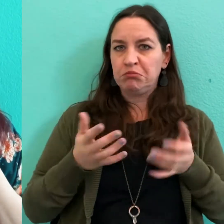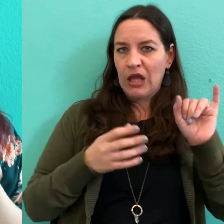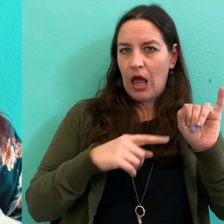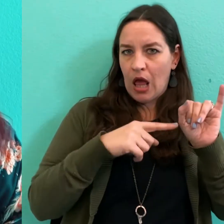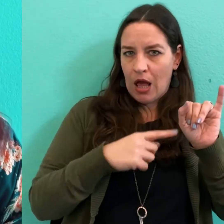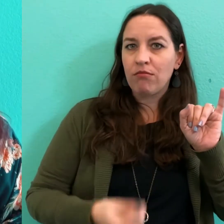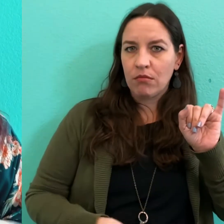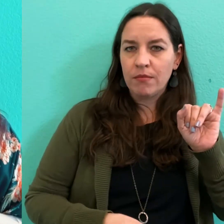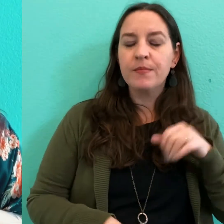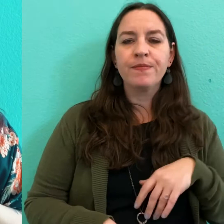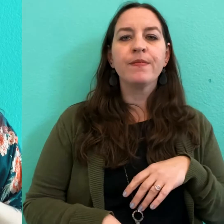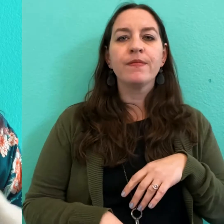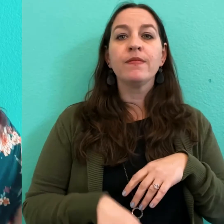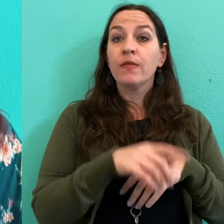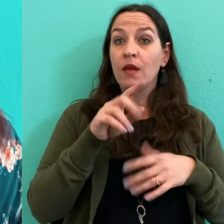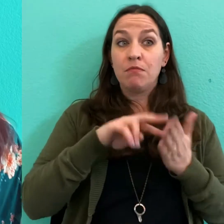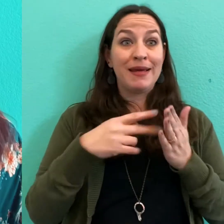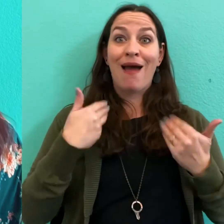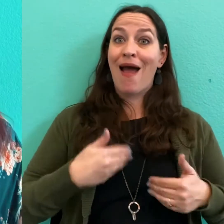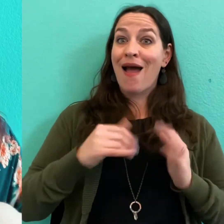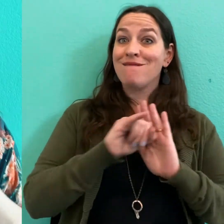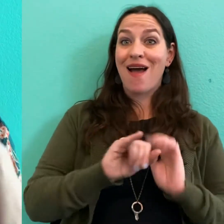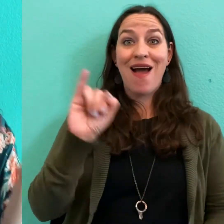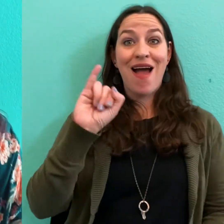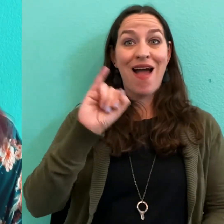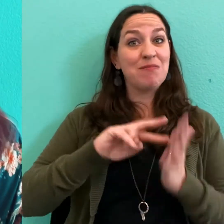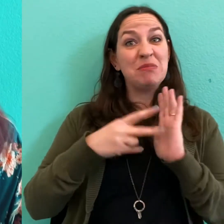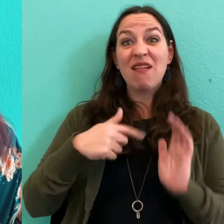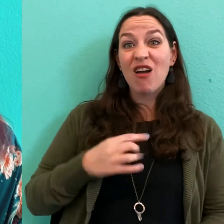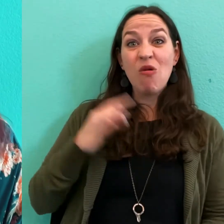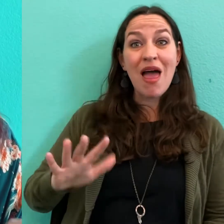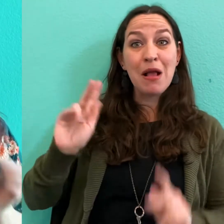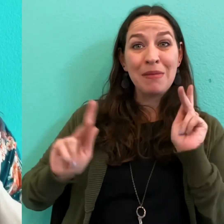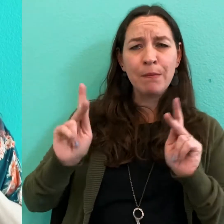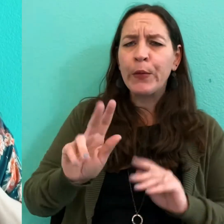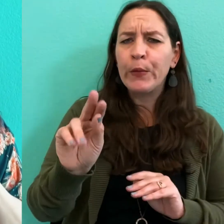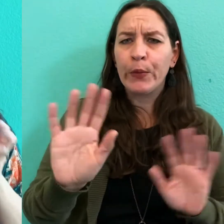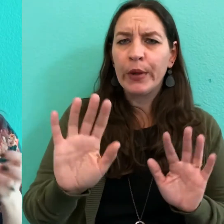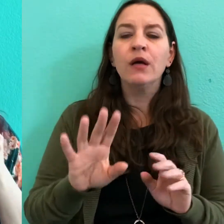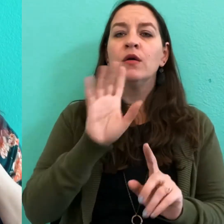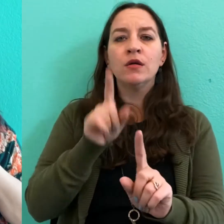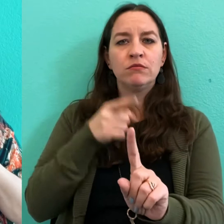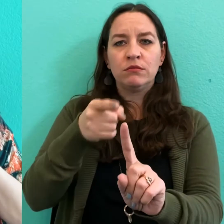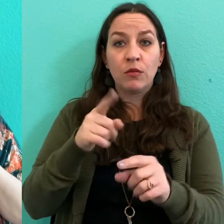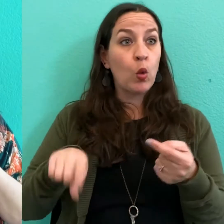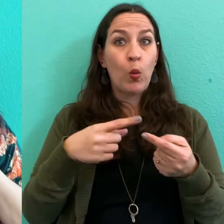That doesn't mean that you don't like noise or that you don't want to be around people. It means that when you need to recharge,